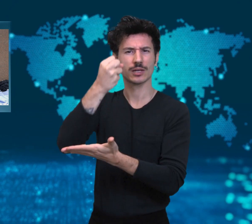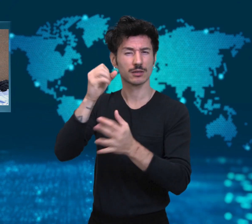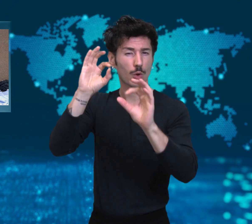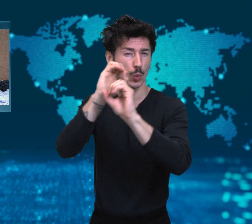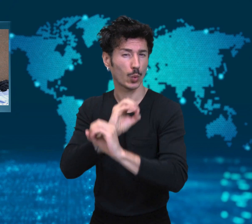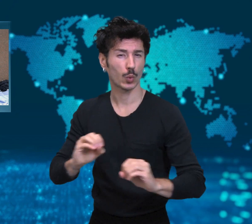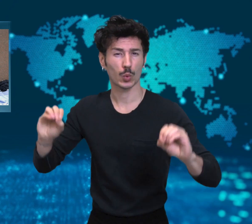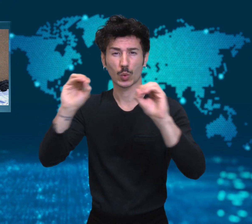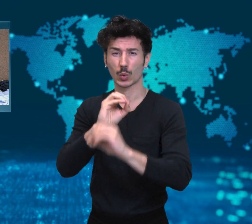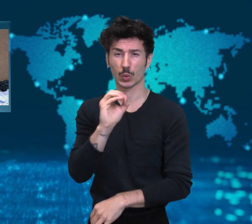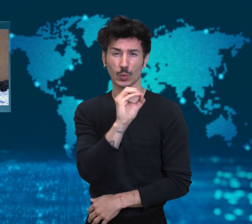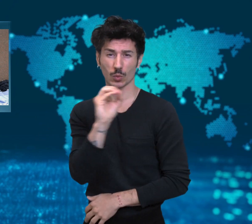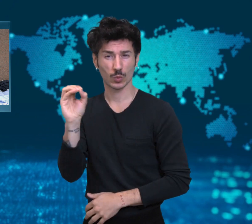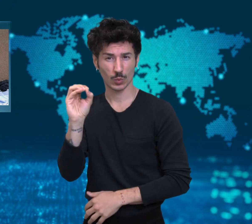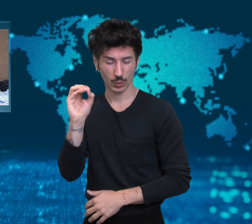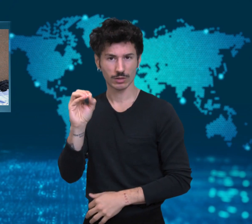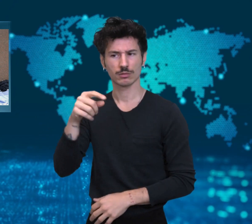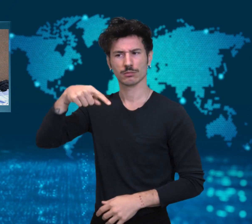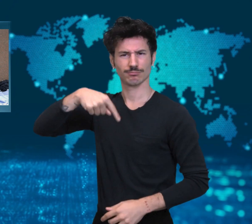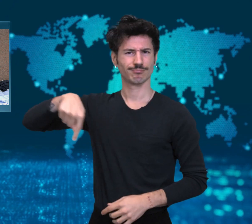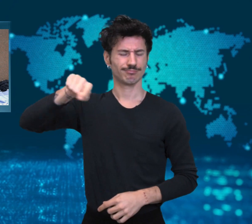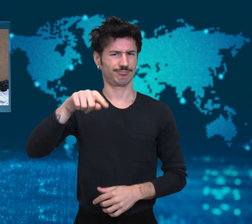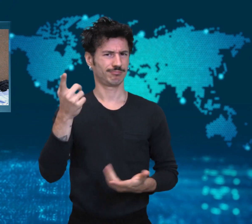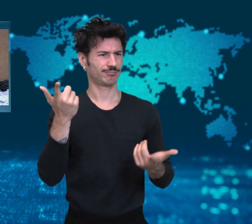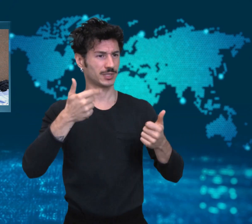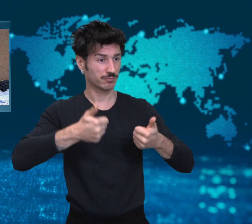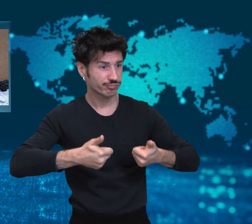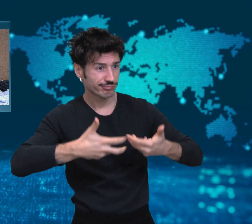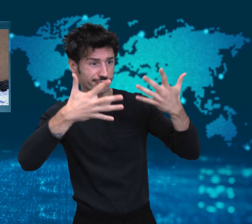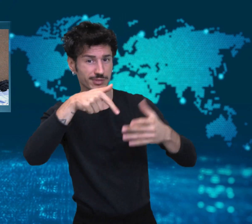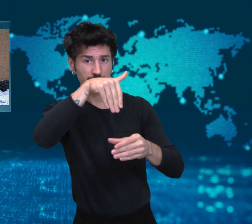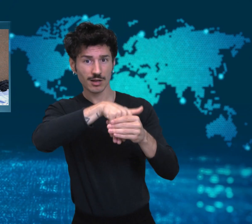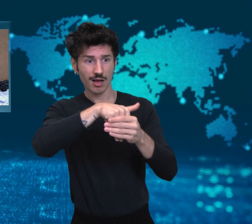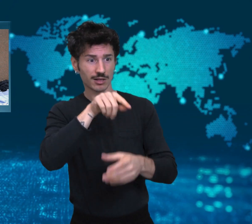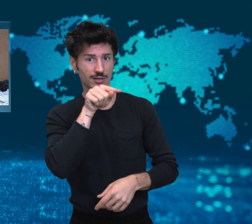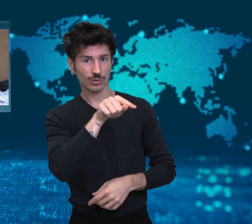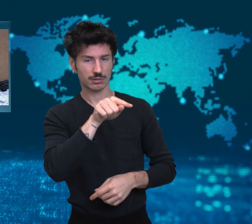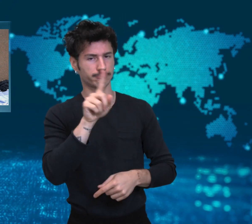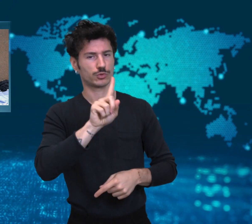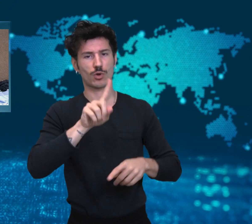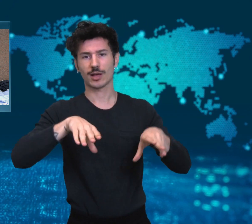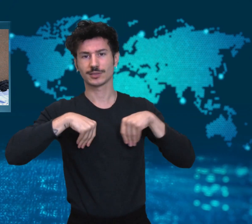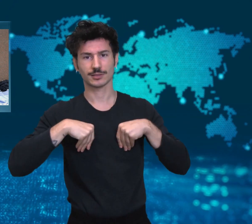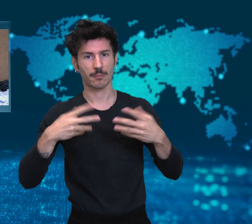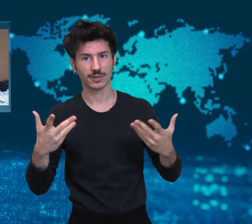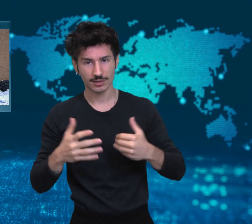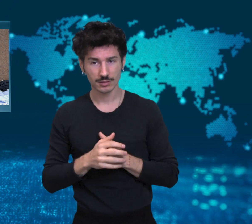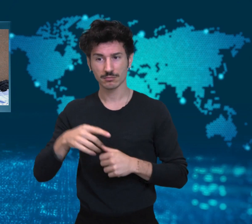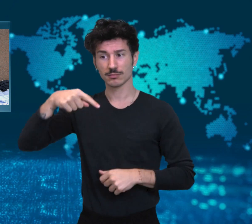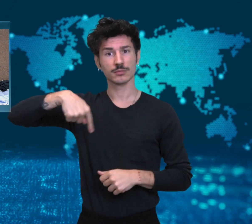None of the major opposition parties won any seats in parliament,